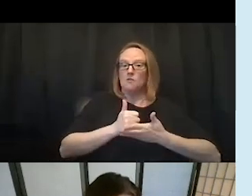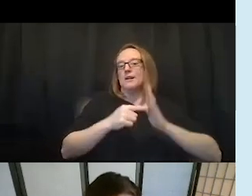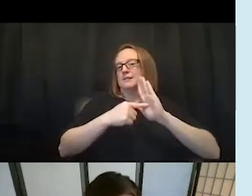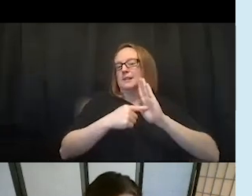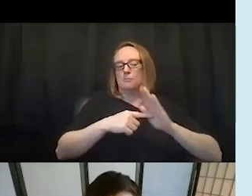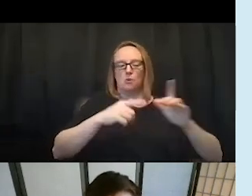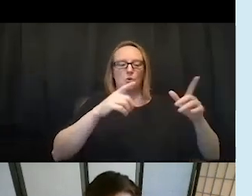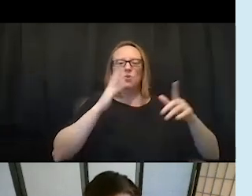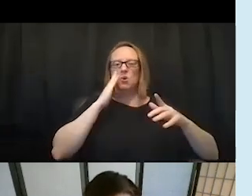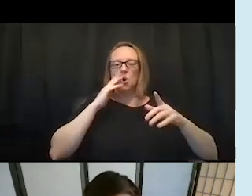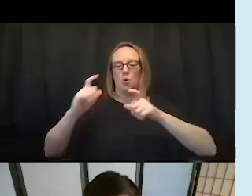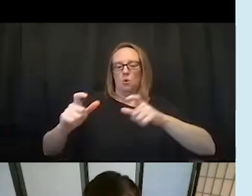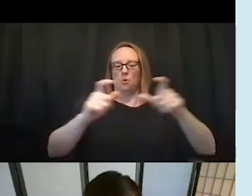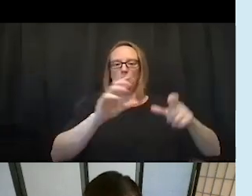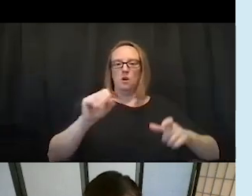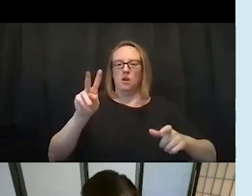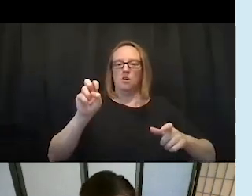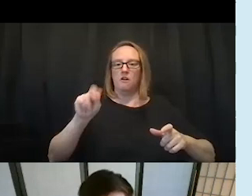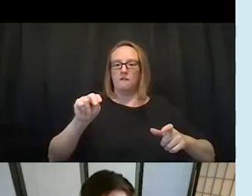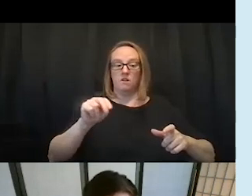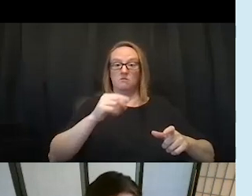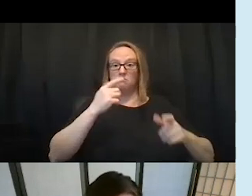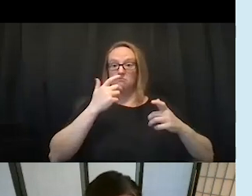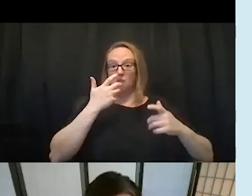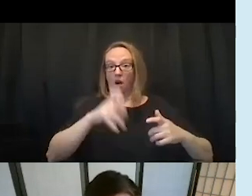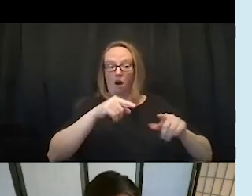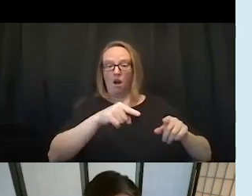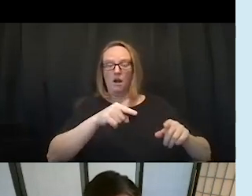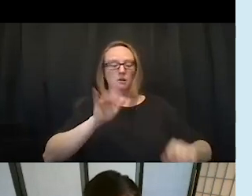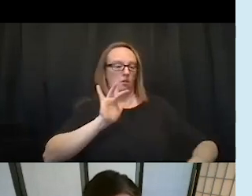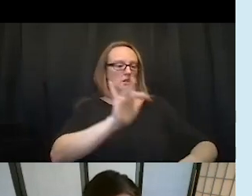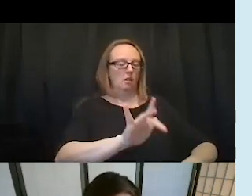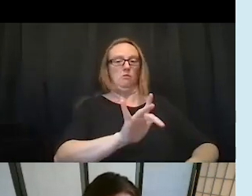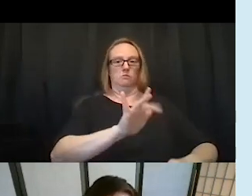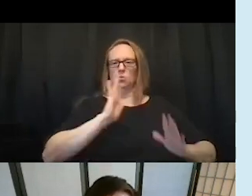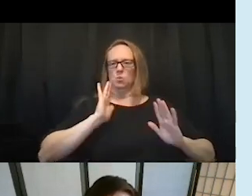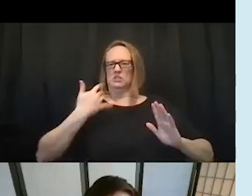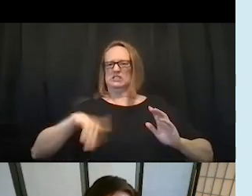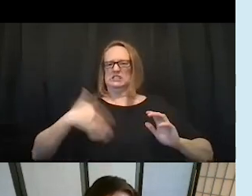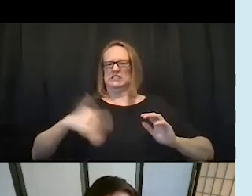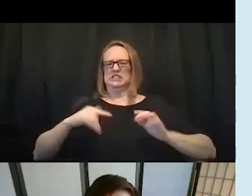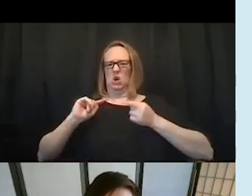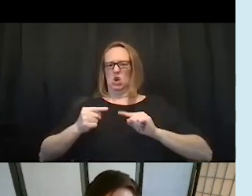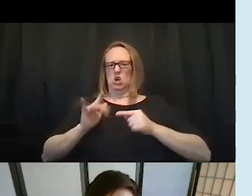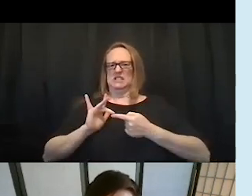and it hurts we're gonna you know stop touching it because, it's you know, painful. um However,